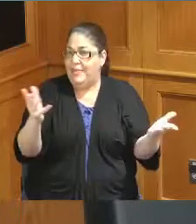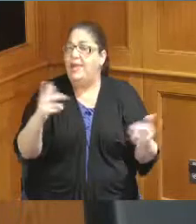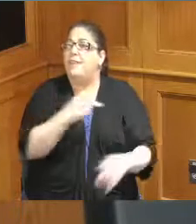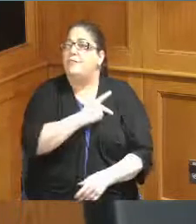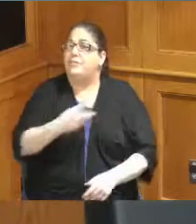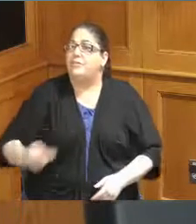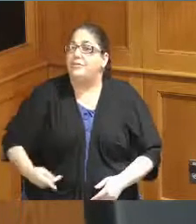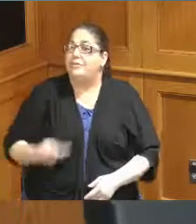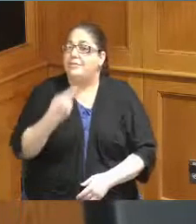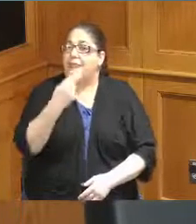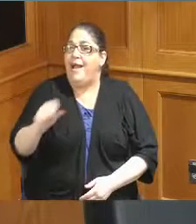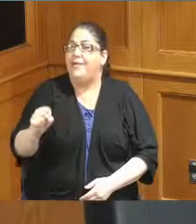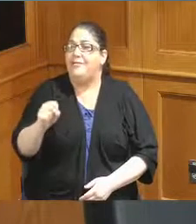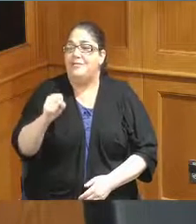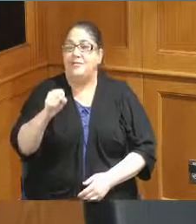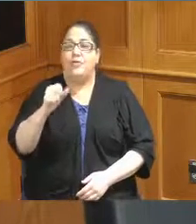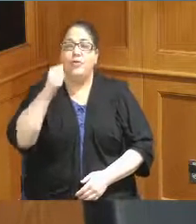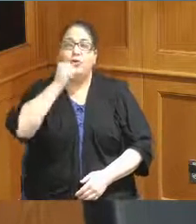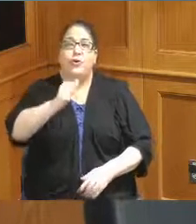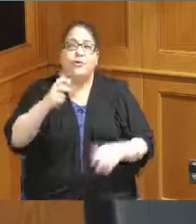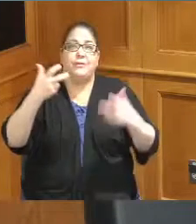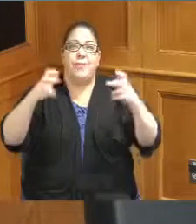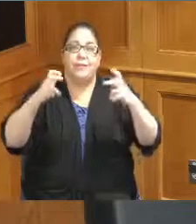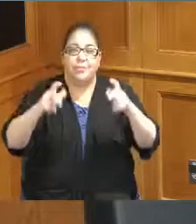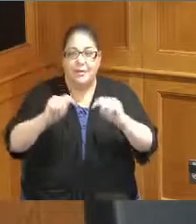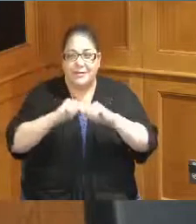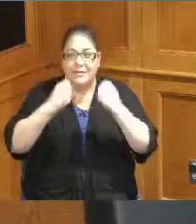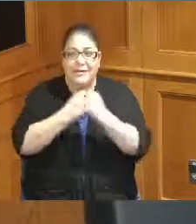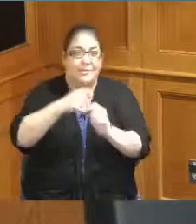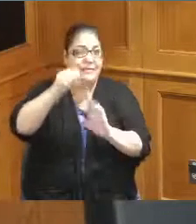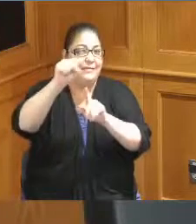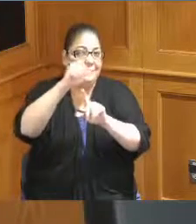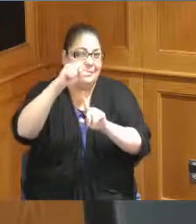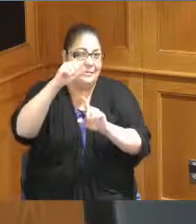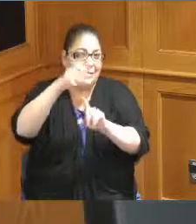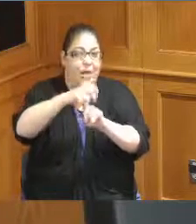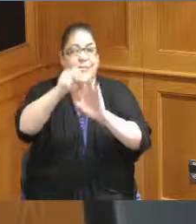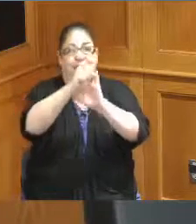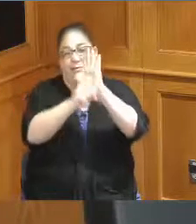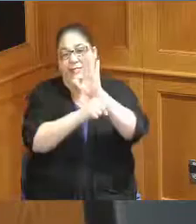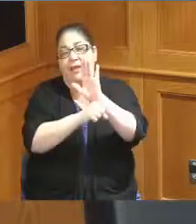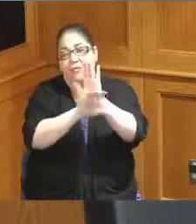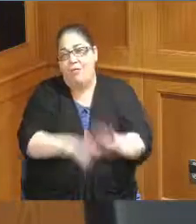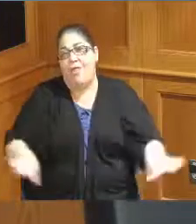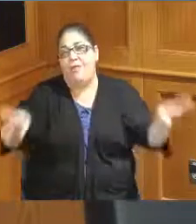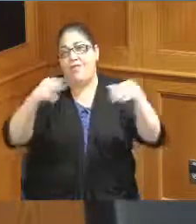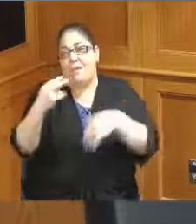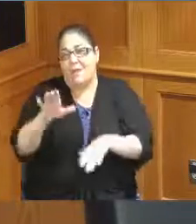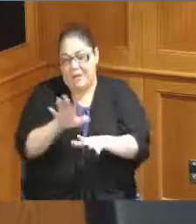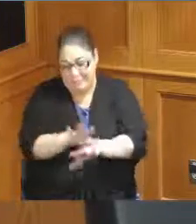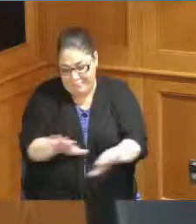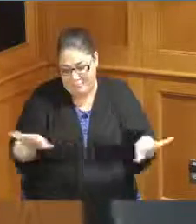School girls basketball team state championship day in all of Hamilton County